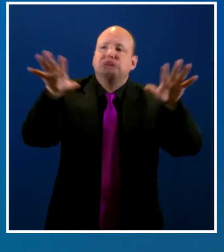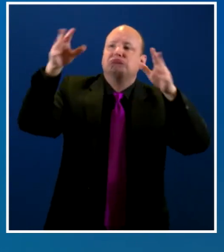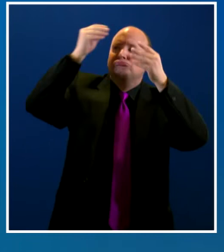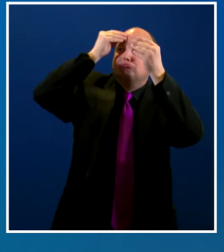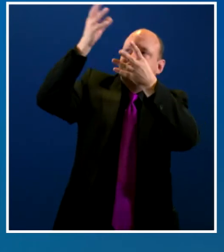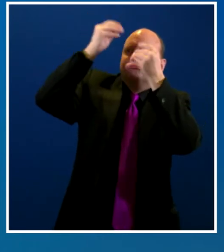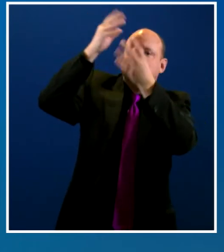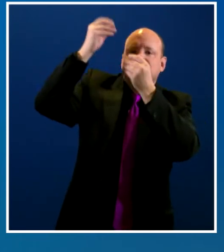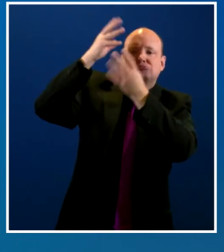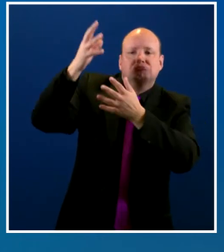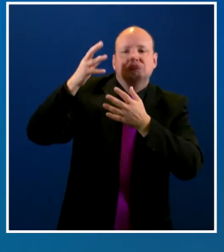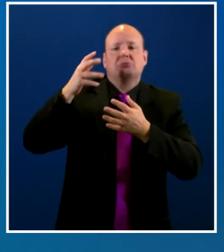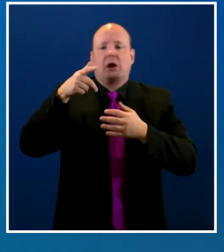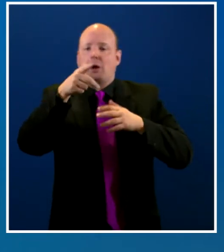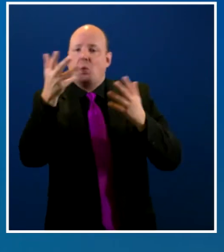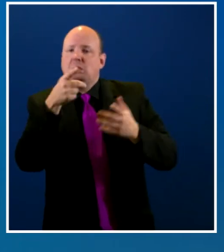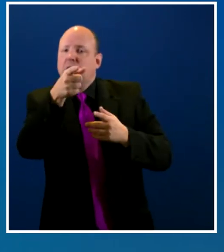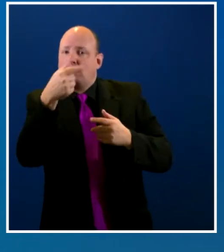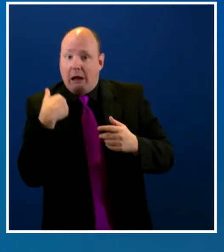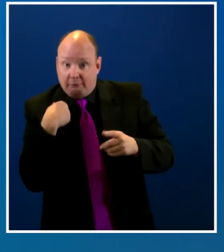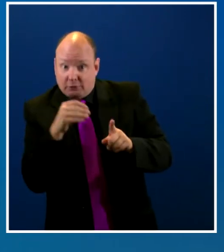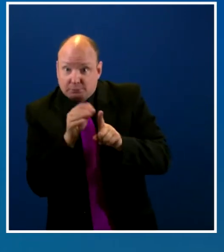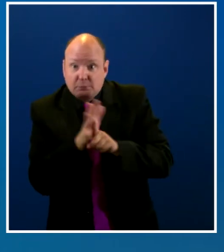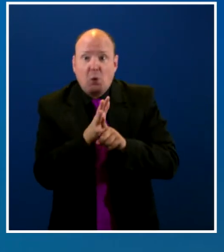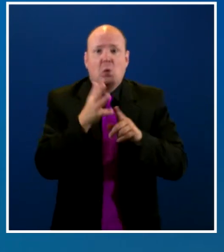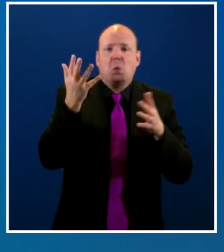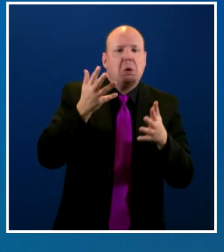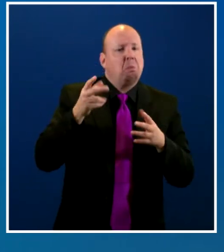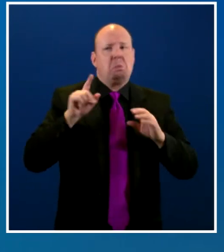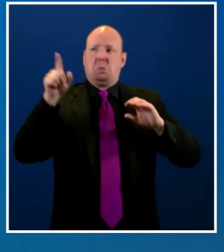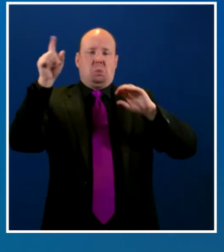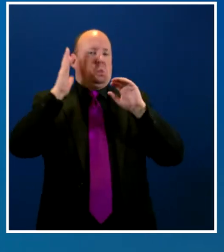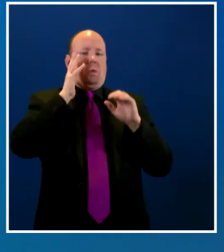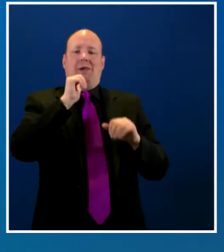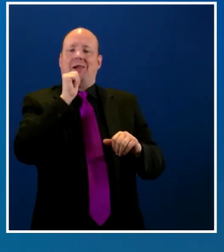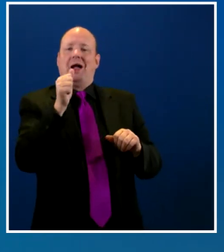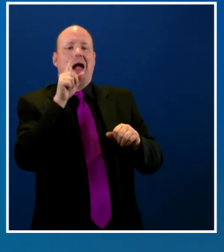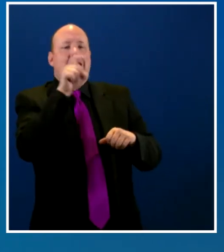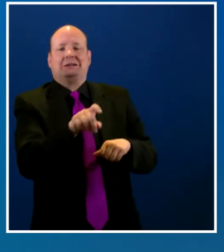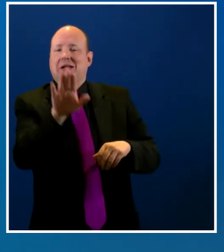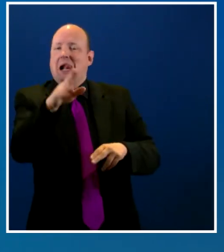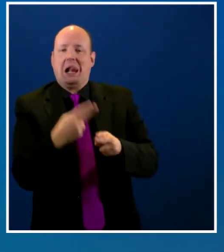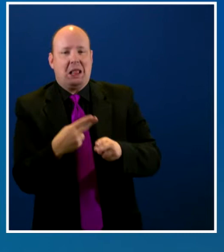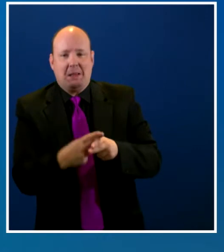No personal information is collected, shared or included in those notifications.